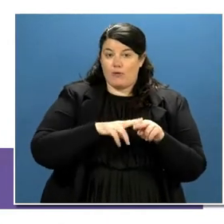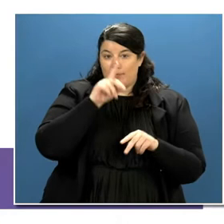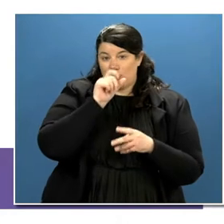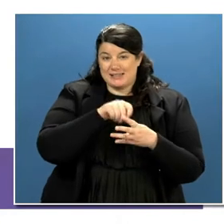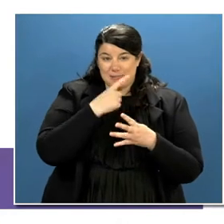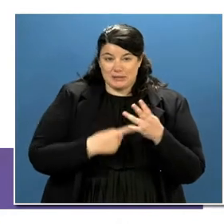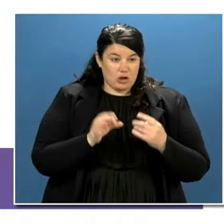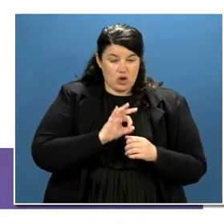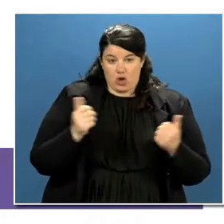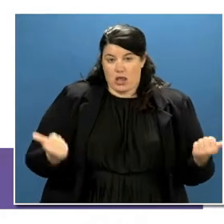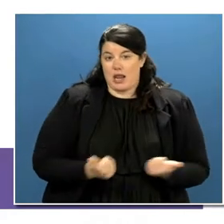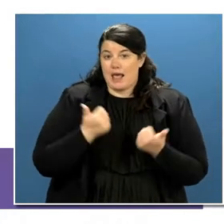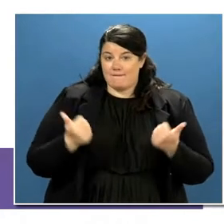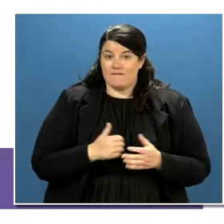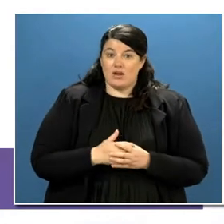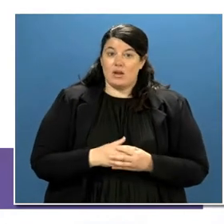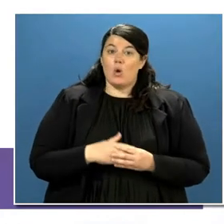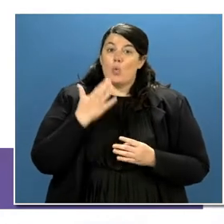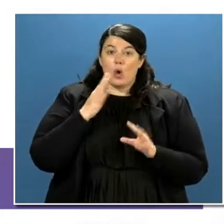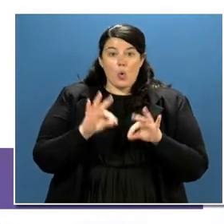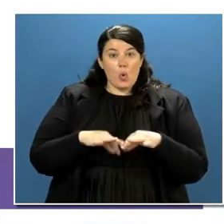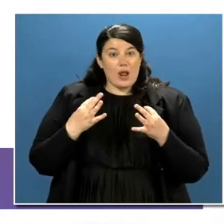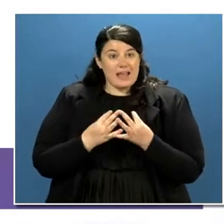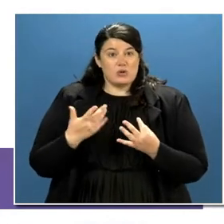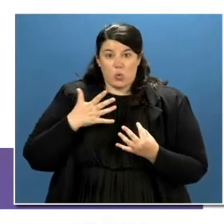When an organisation seeks to refer to such issues as the Sustainable